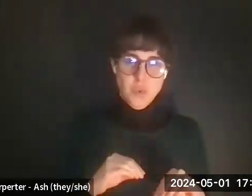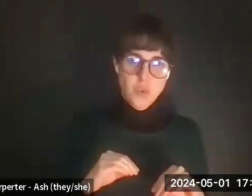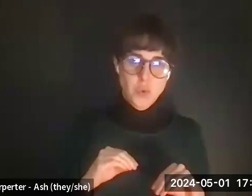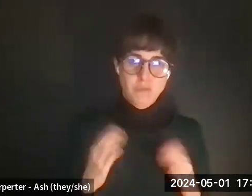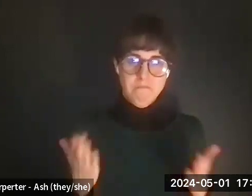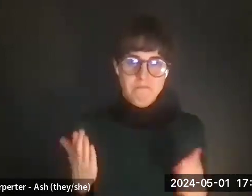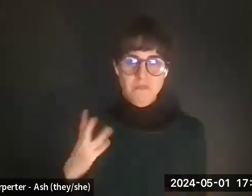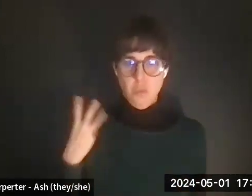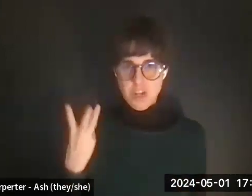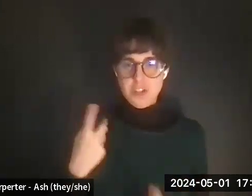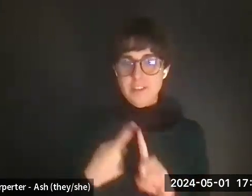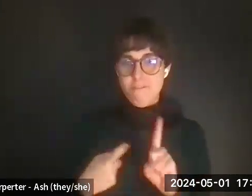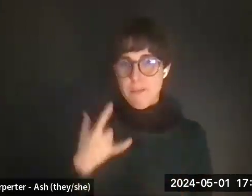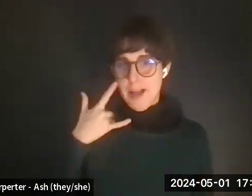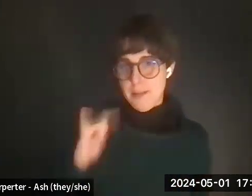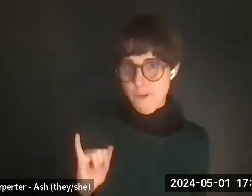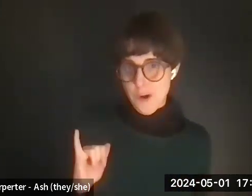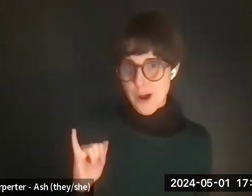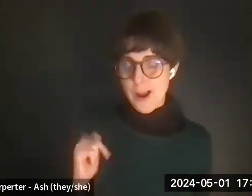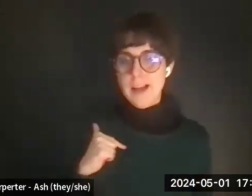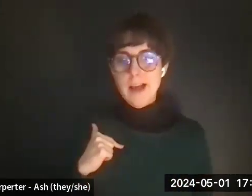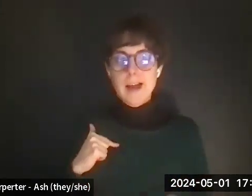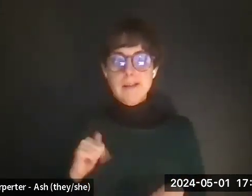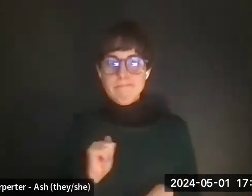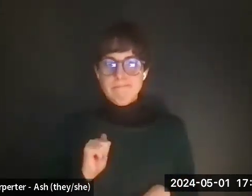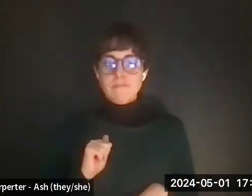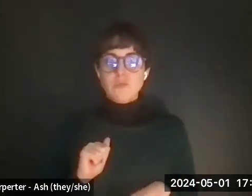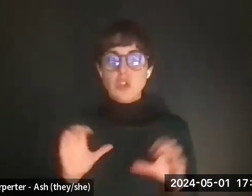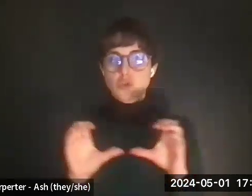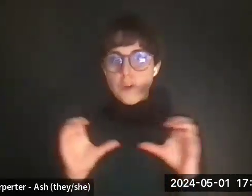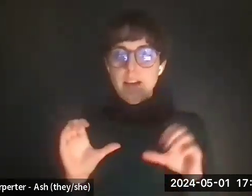and I've been a substance use counselor certified since 2005.